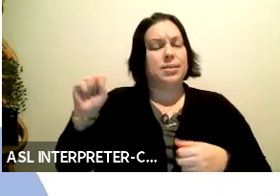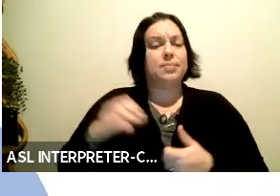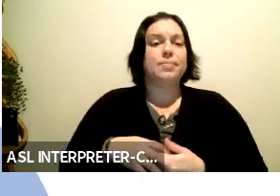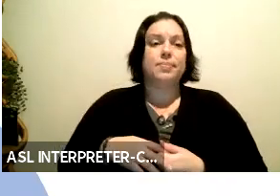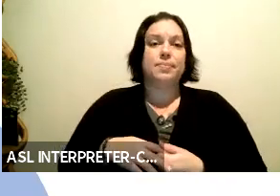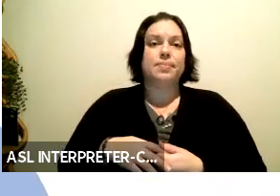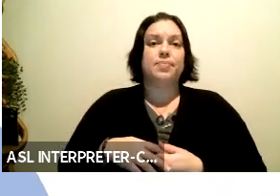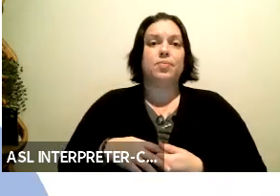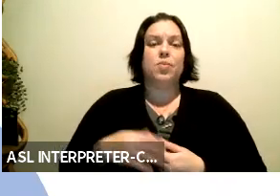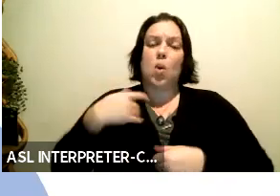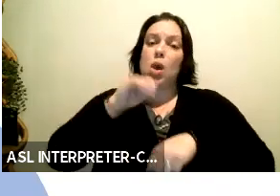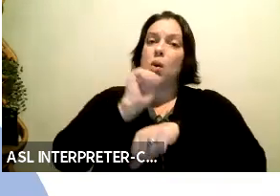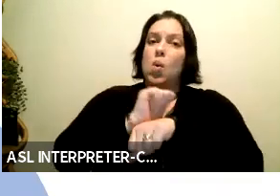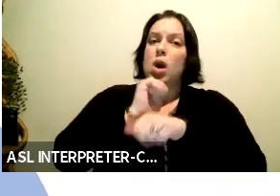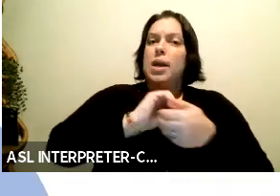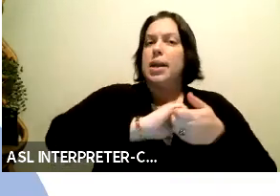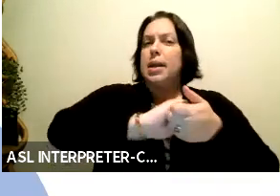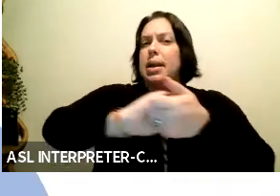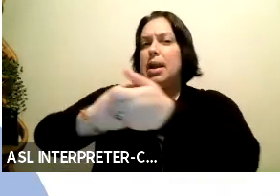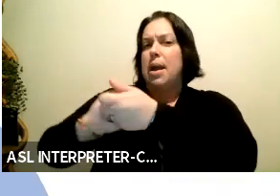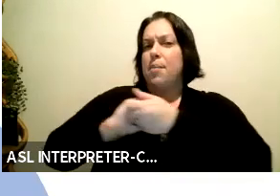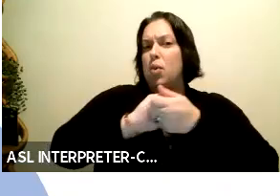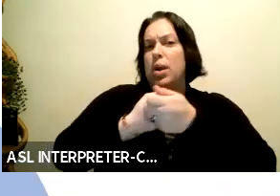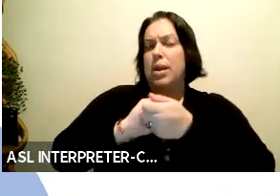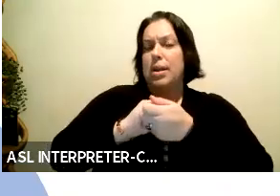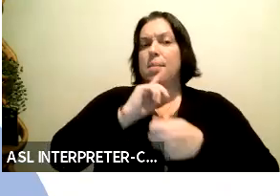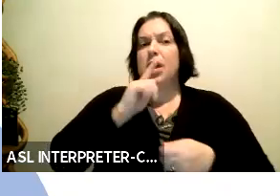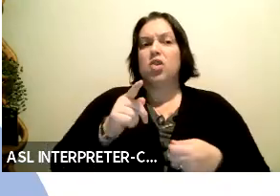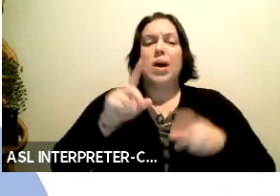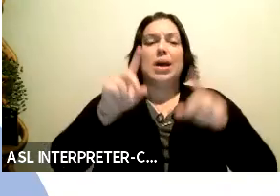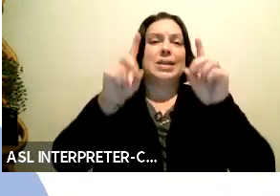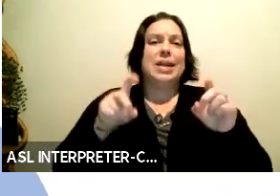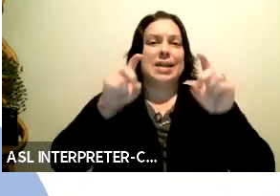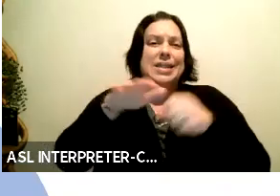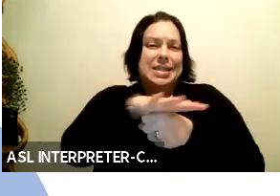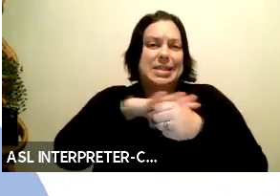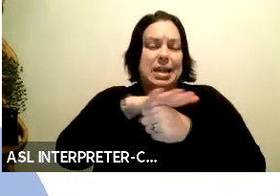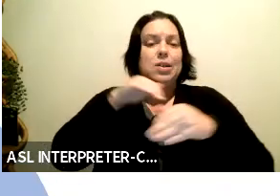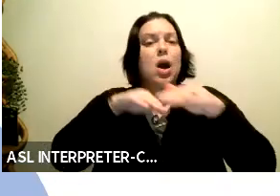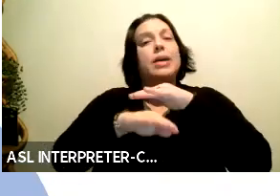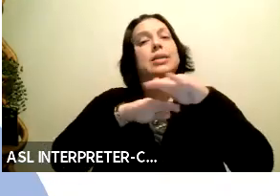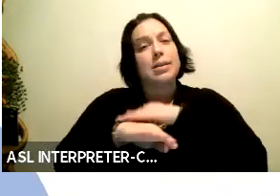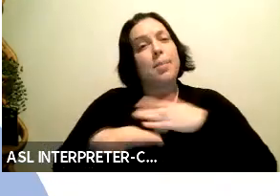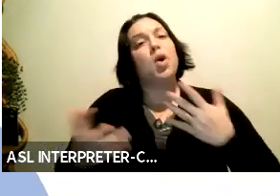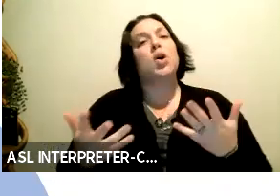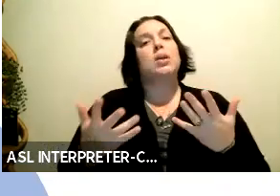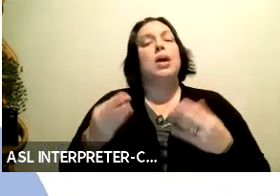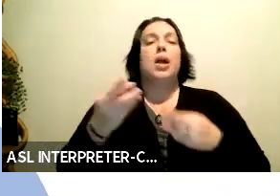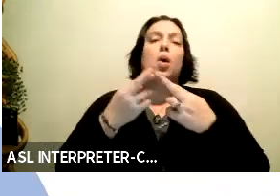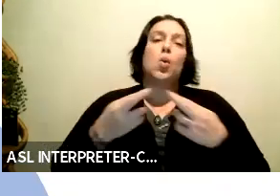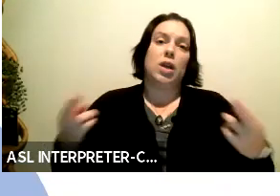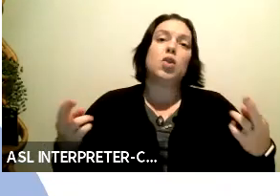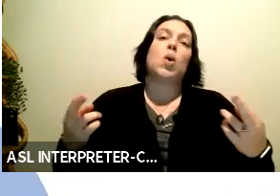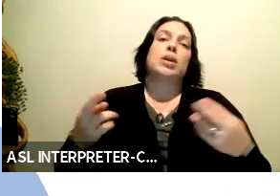collaboratively to ensure that our testing sites were accessible and resources for people were